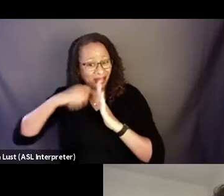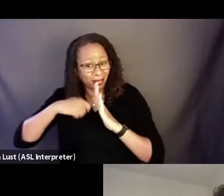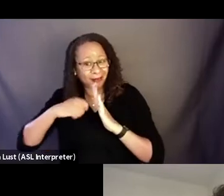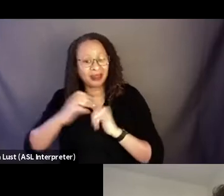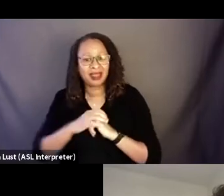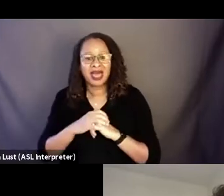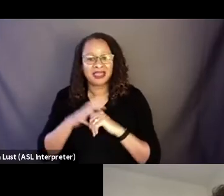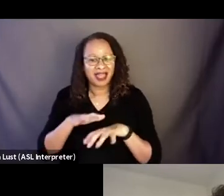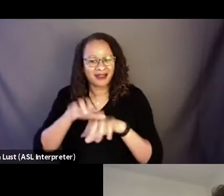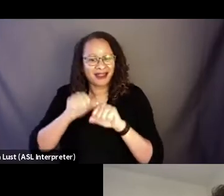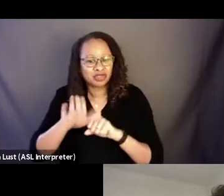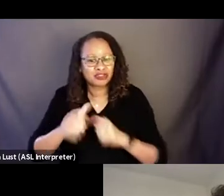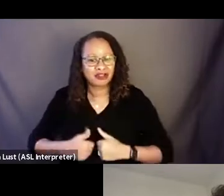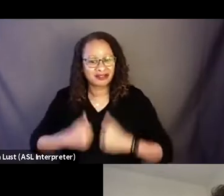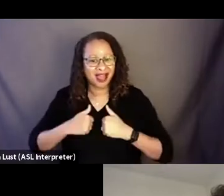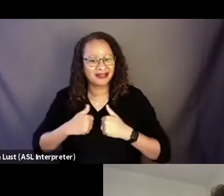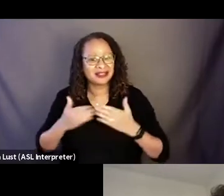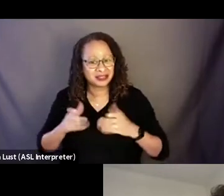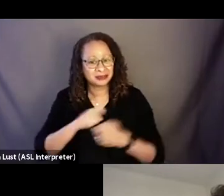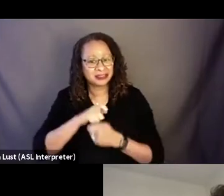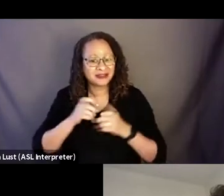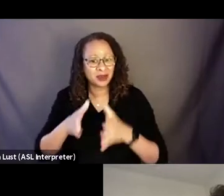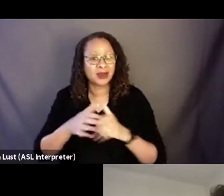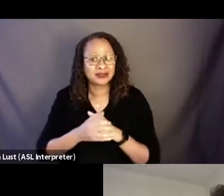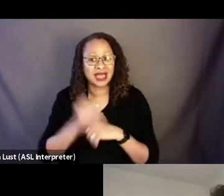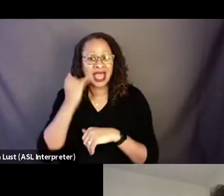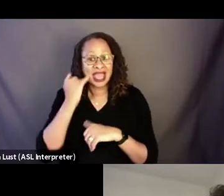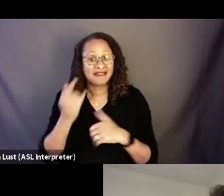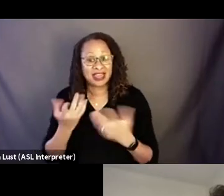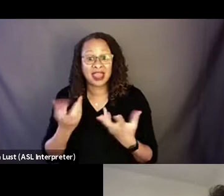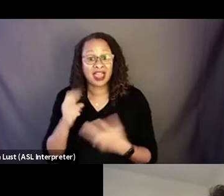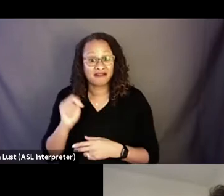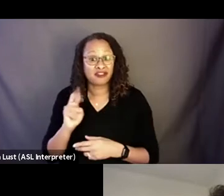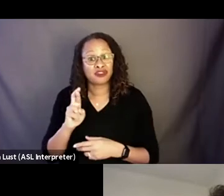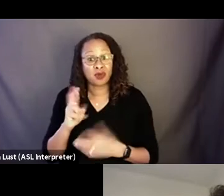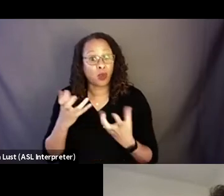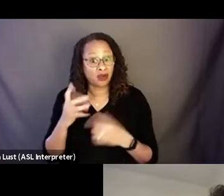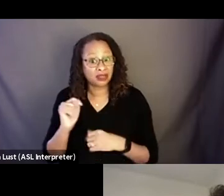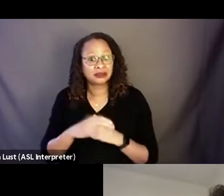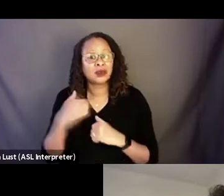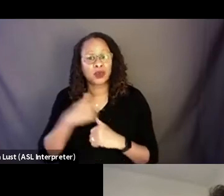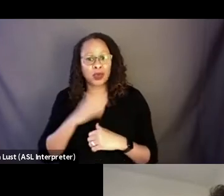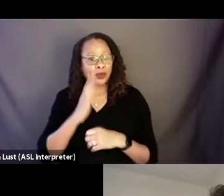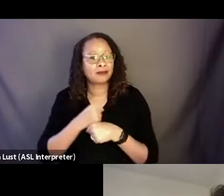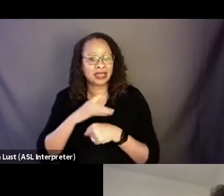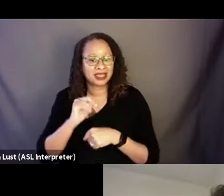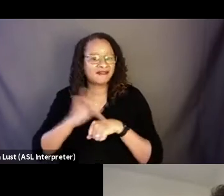that capture their lives in this way. And if they ever want them, we'll make them available for them.